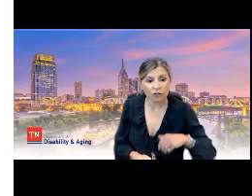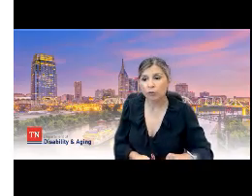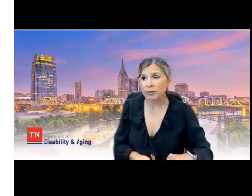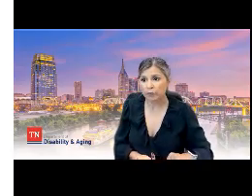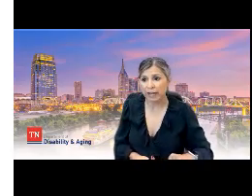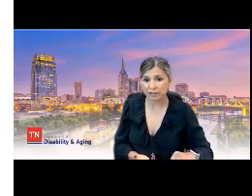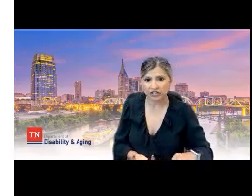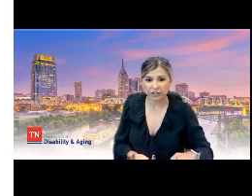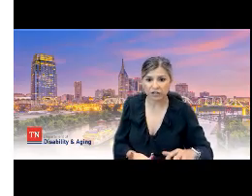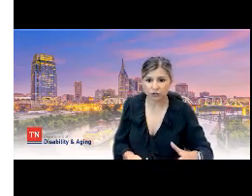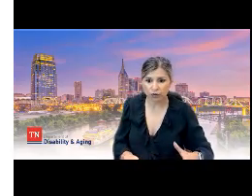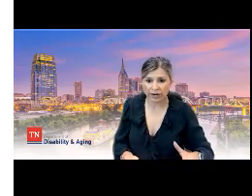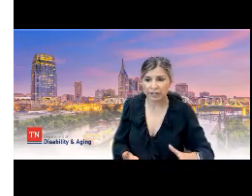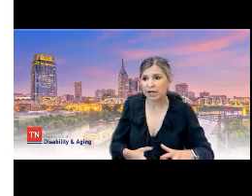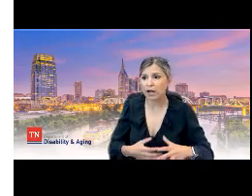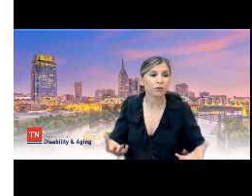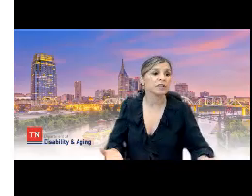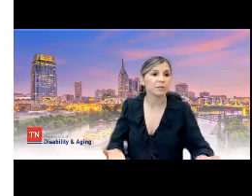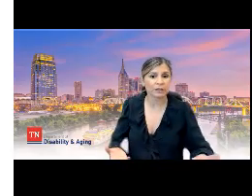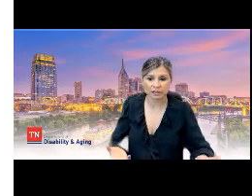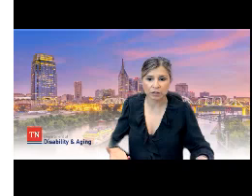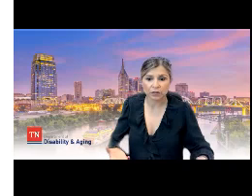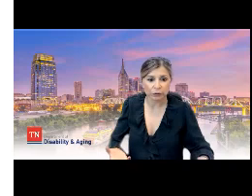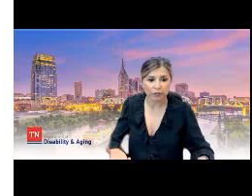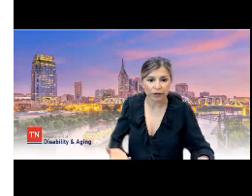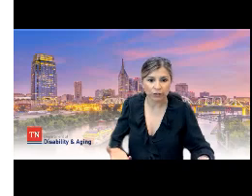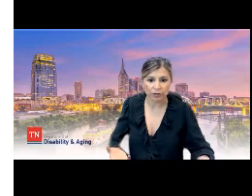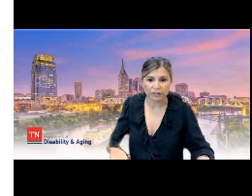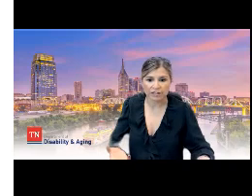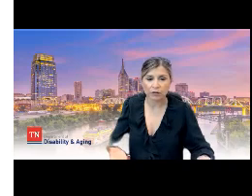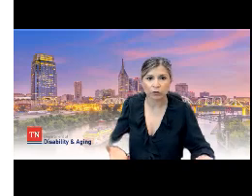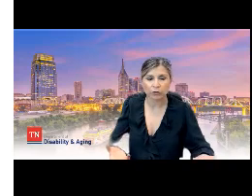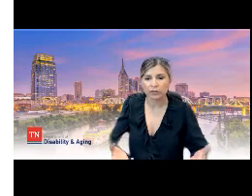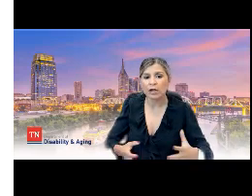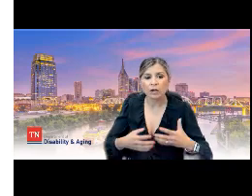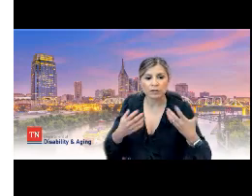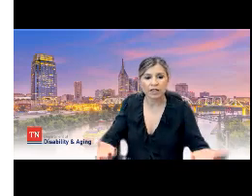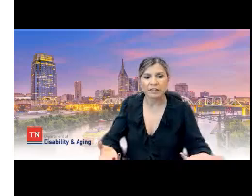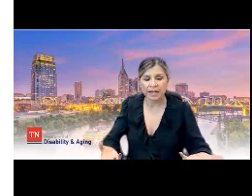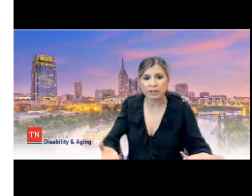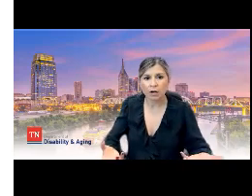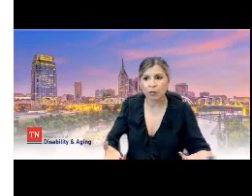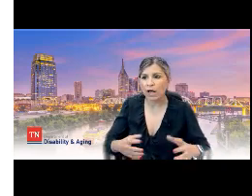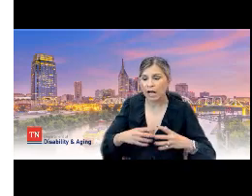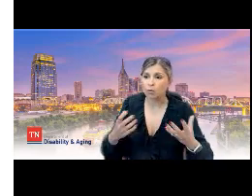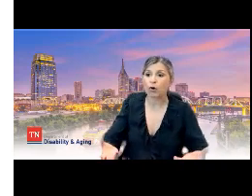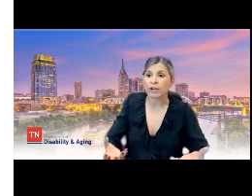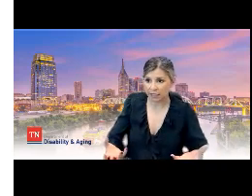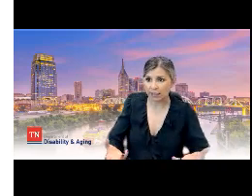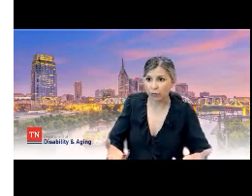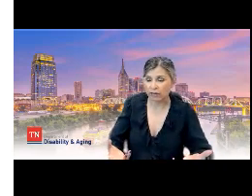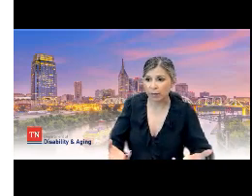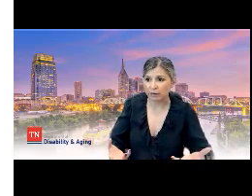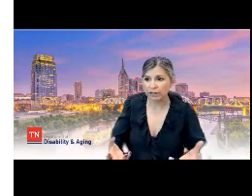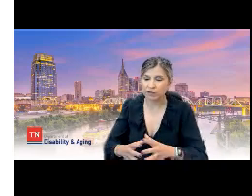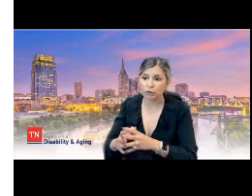Also, we provide education and training to other disability service professionals and stakeholders so that they know how working can increase benefits.